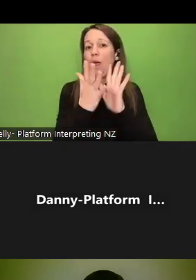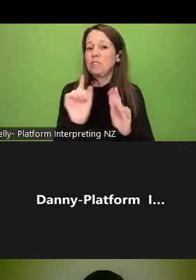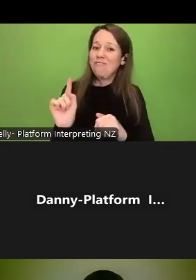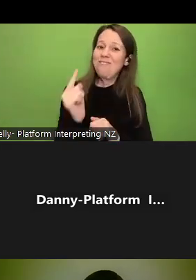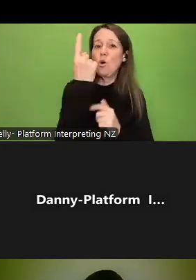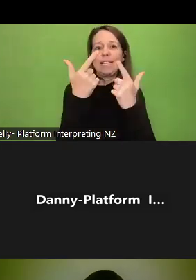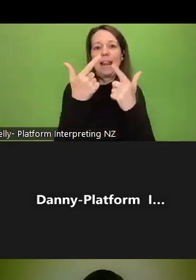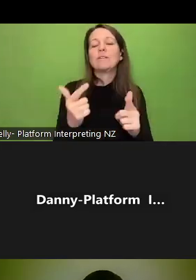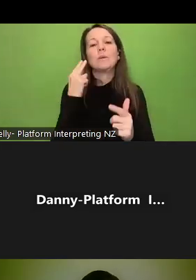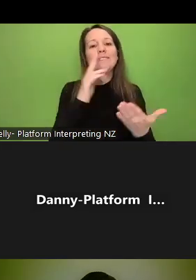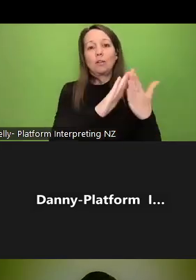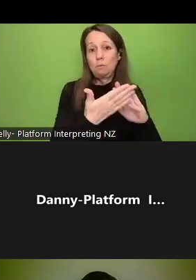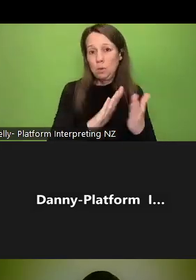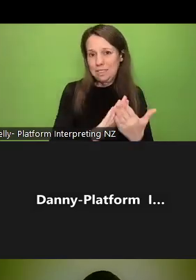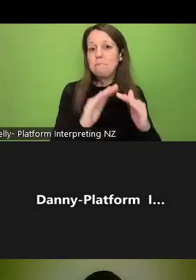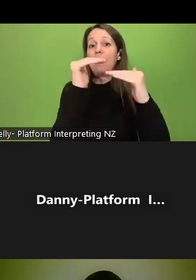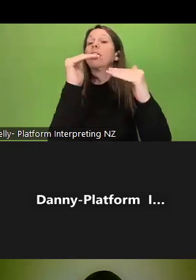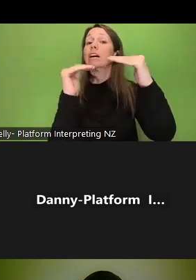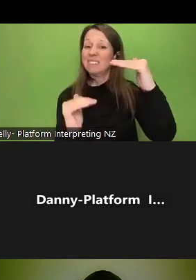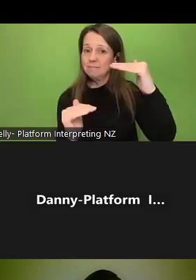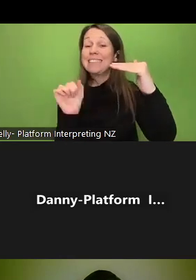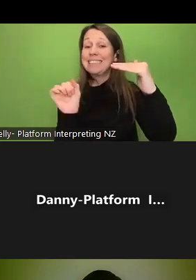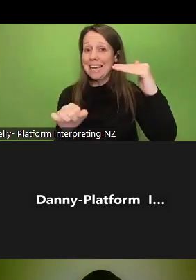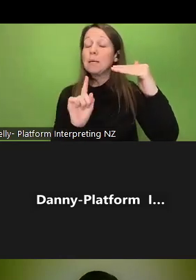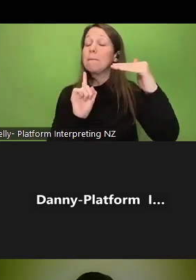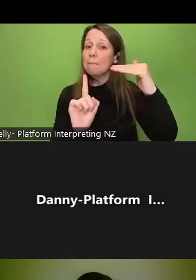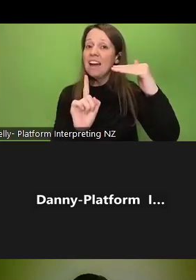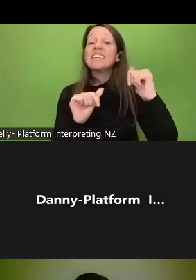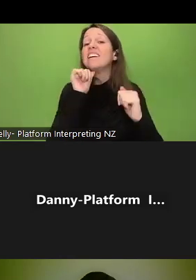you can do if you can't interpret your show, or your Deaf consultant says,